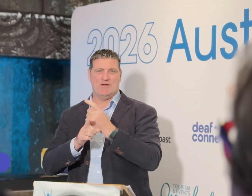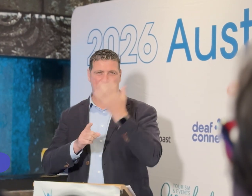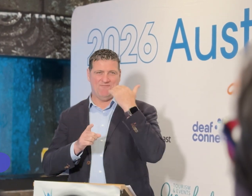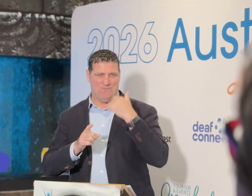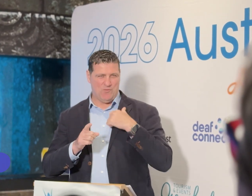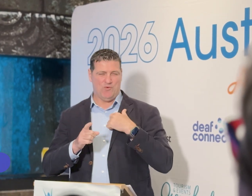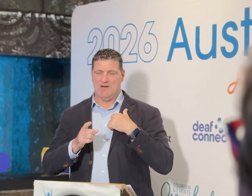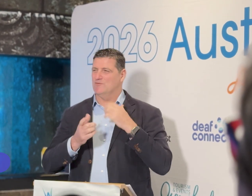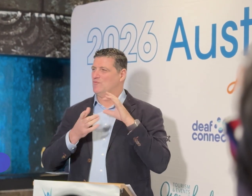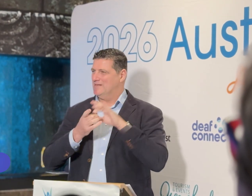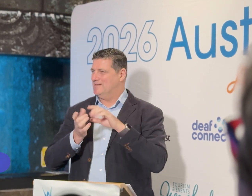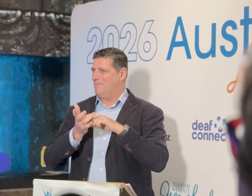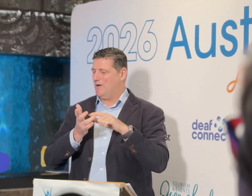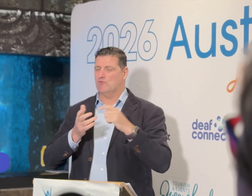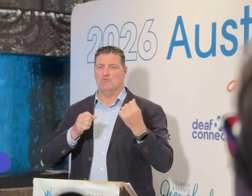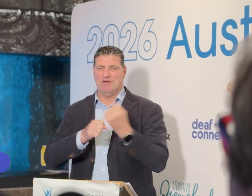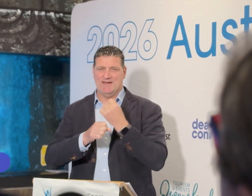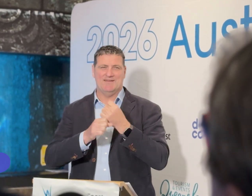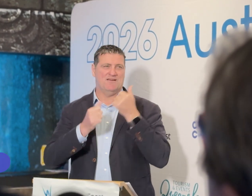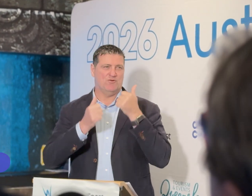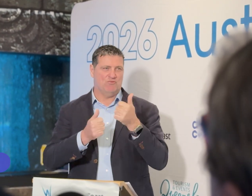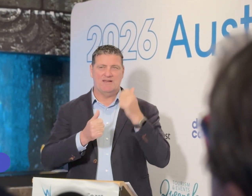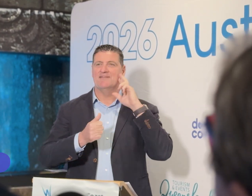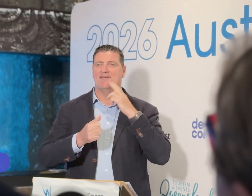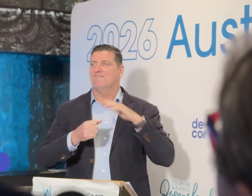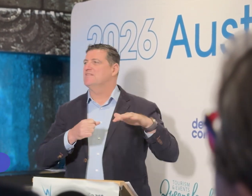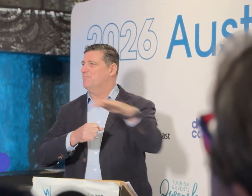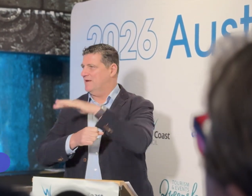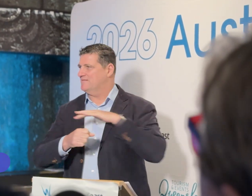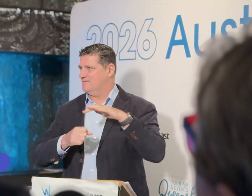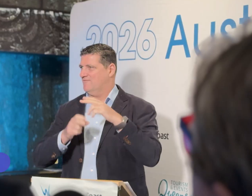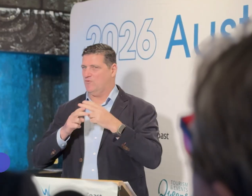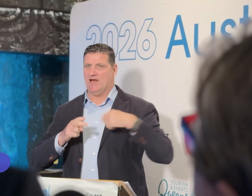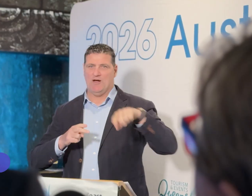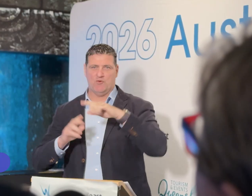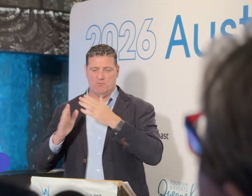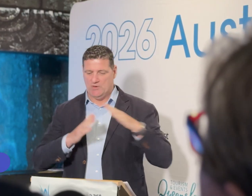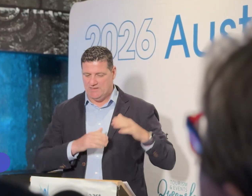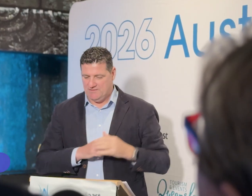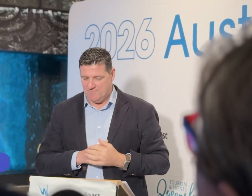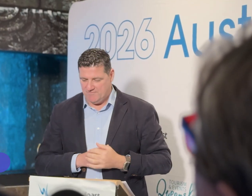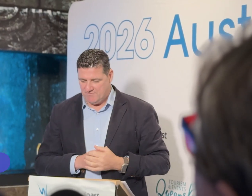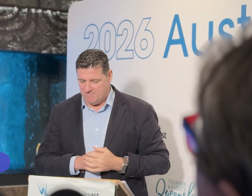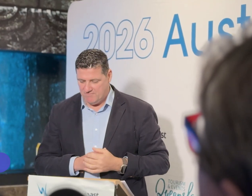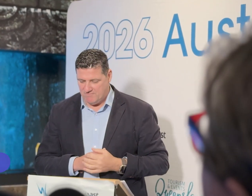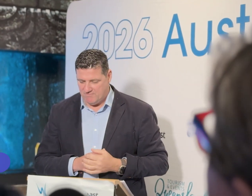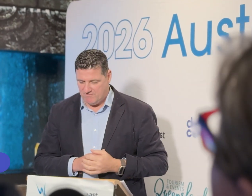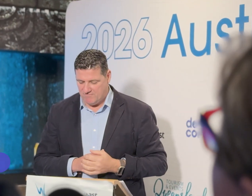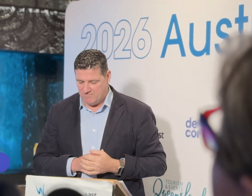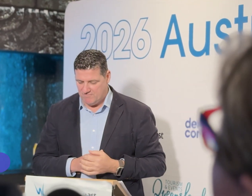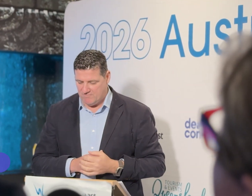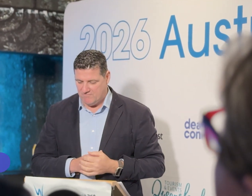It's creating Deaf space for our community to get together and connect.